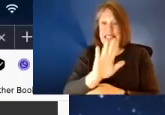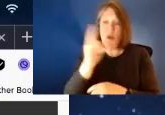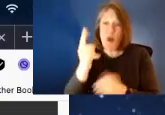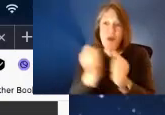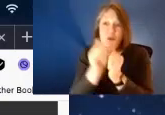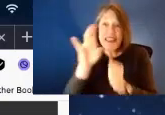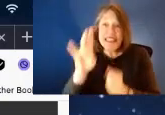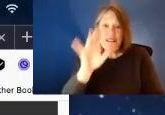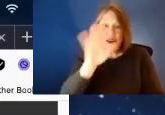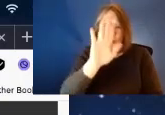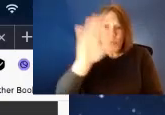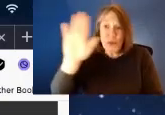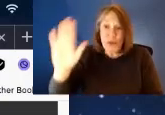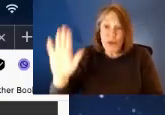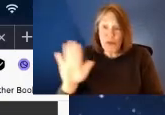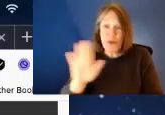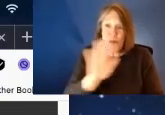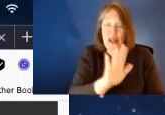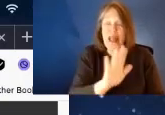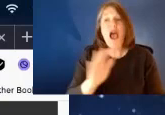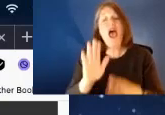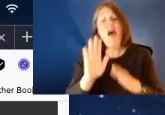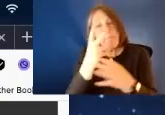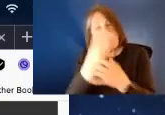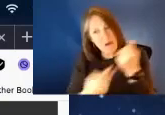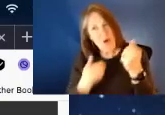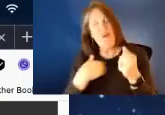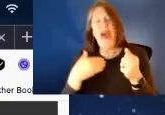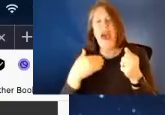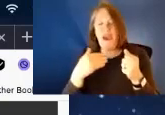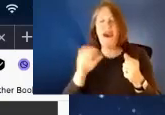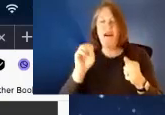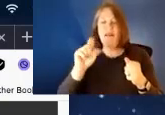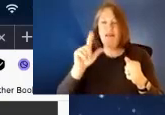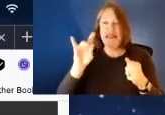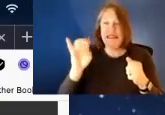the slideshow function. 06:51:36 So I will start by choosing this